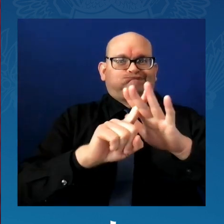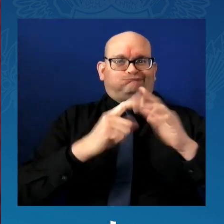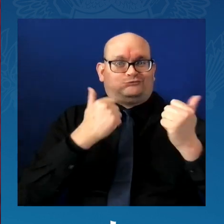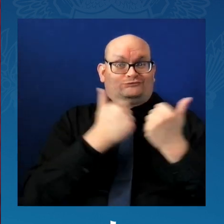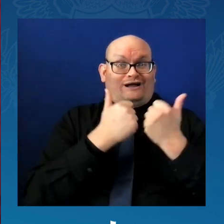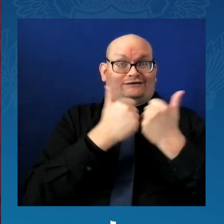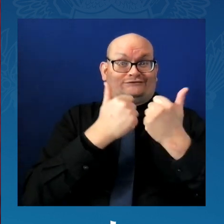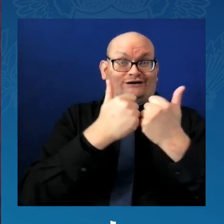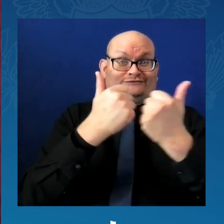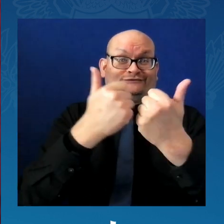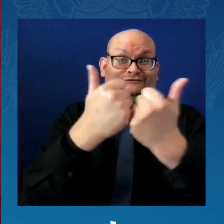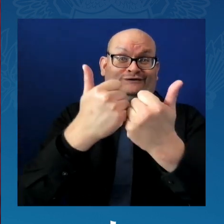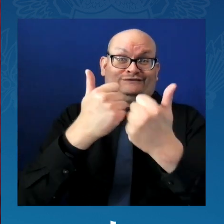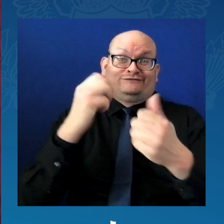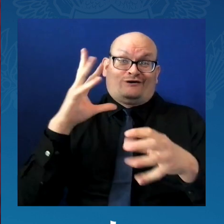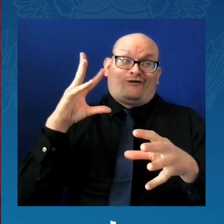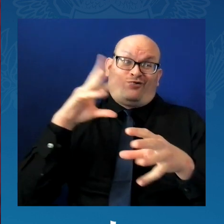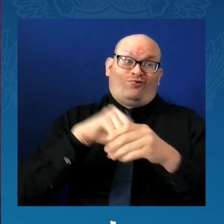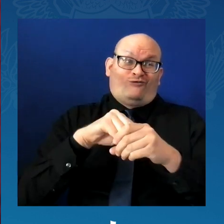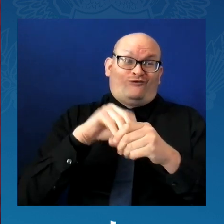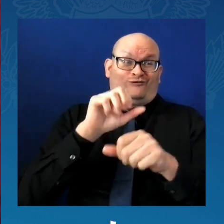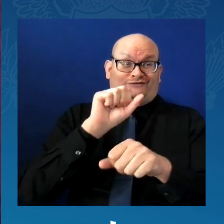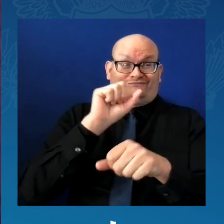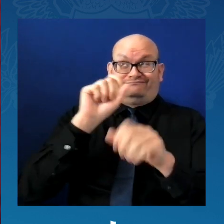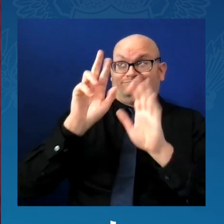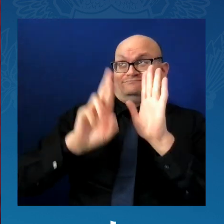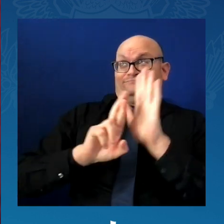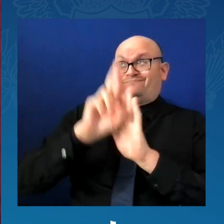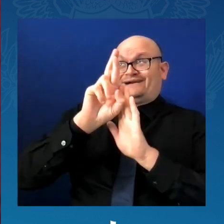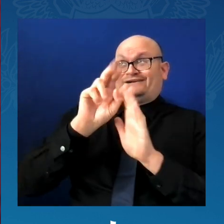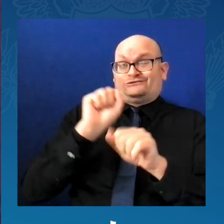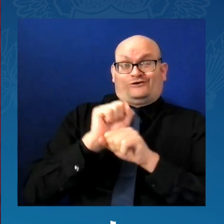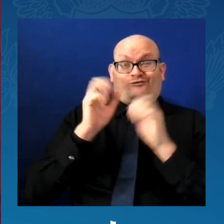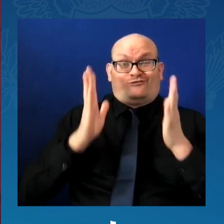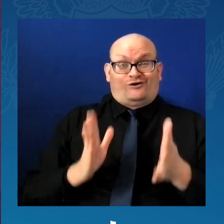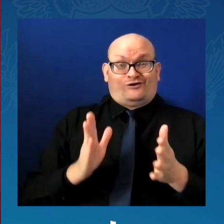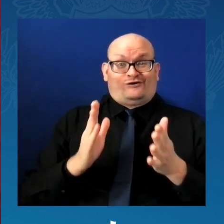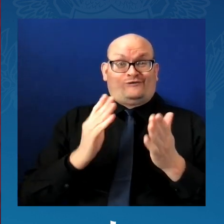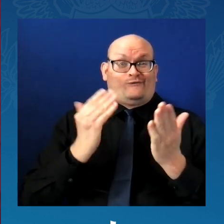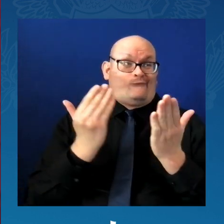We will create new professional development programs and funding opportunities that will incentivize pathways